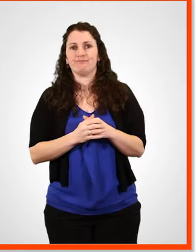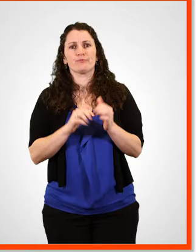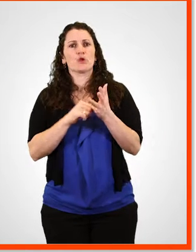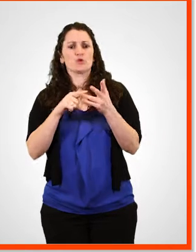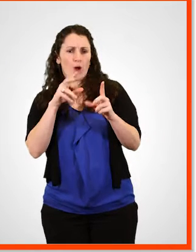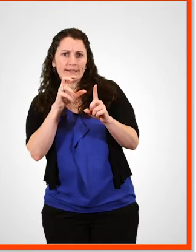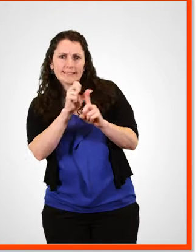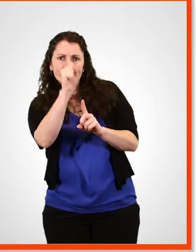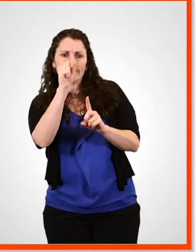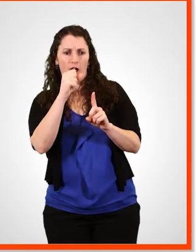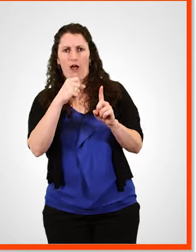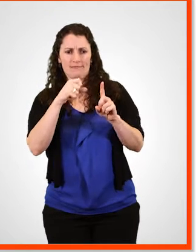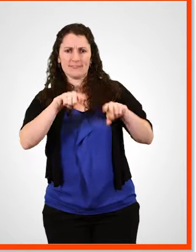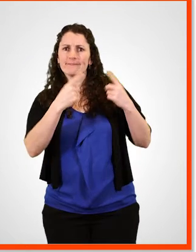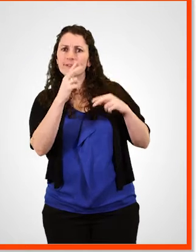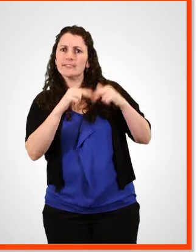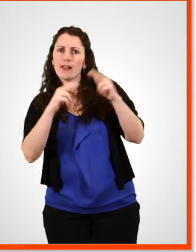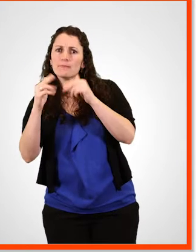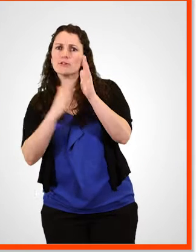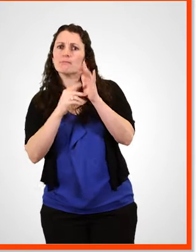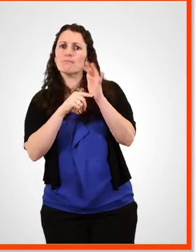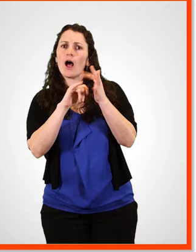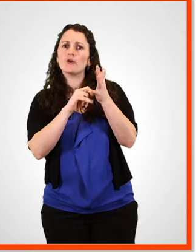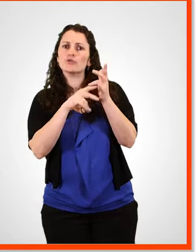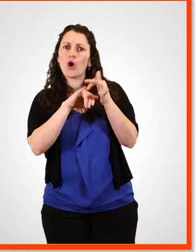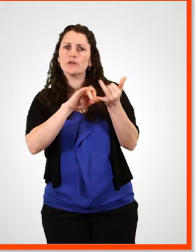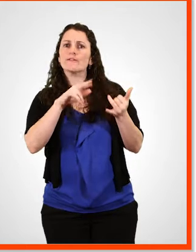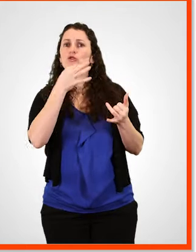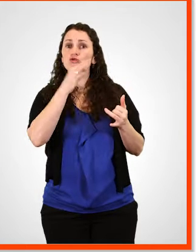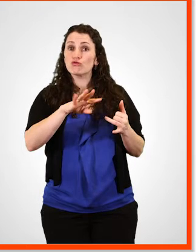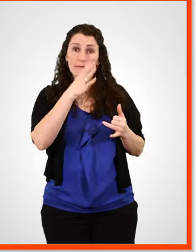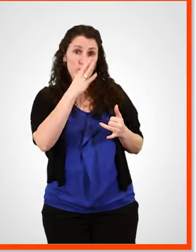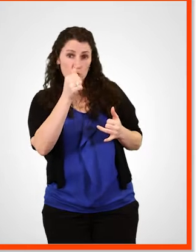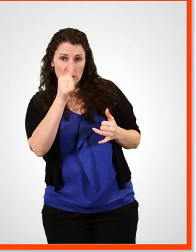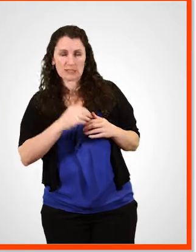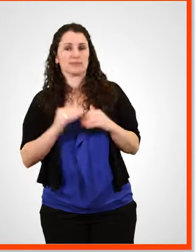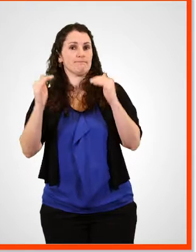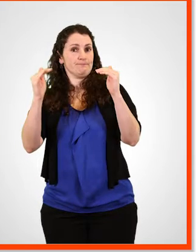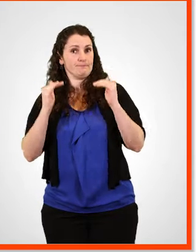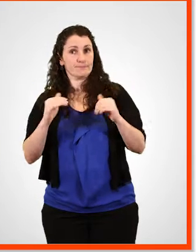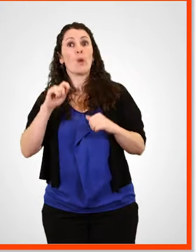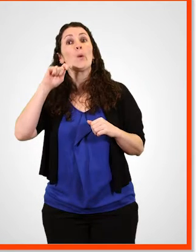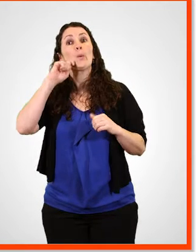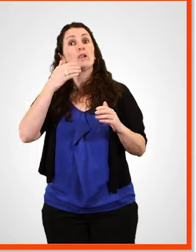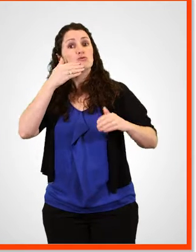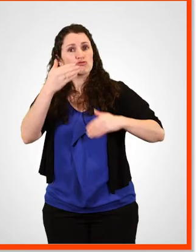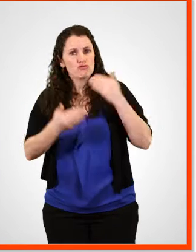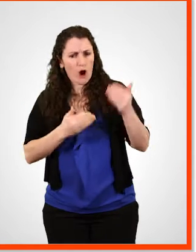the developmental literacy milestones for children aged 4 to 6. We're going to further describe the relationship that needs to be made